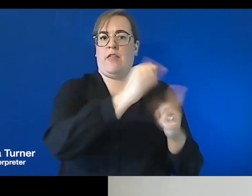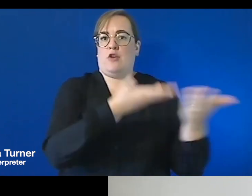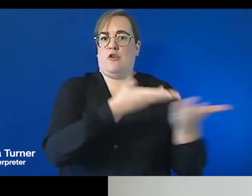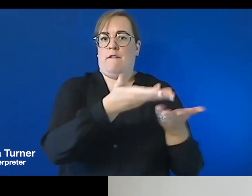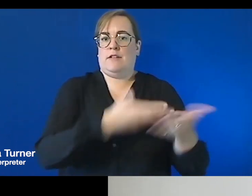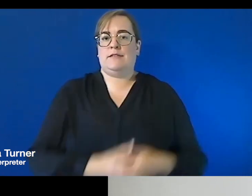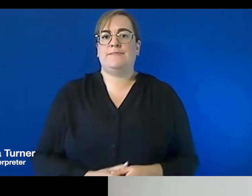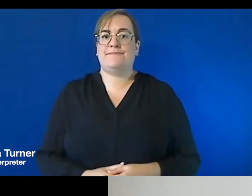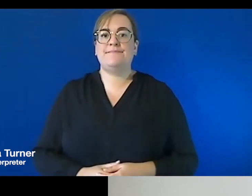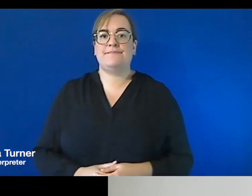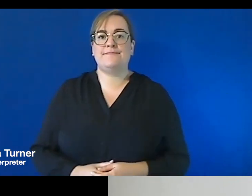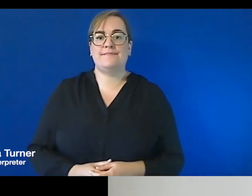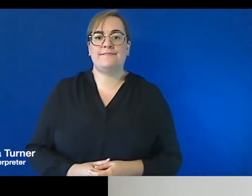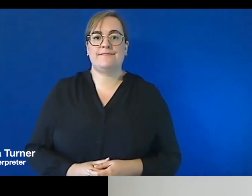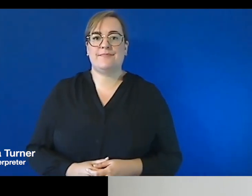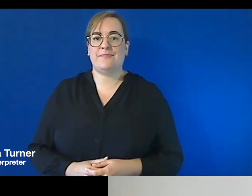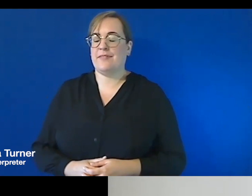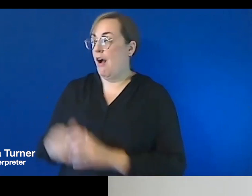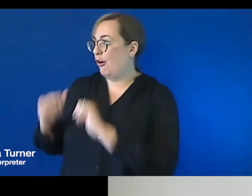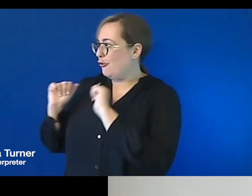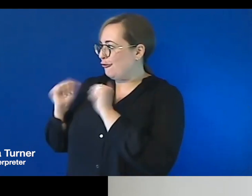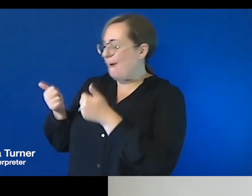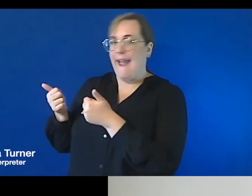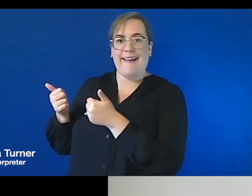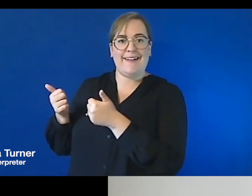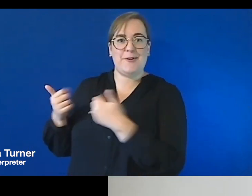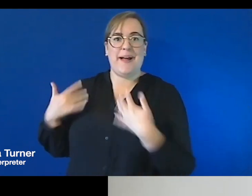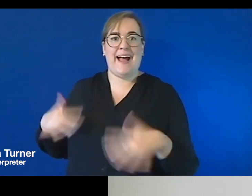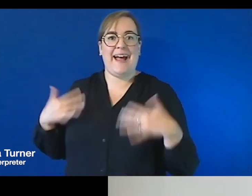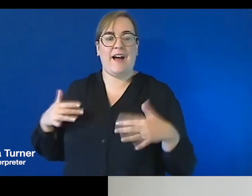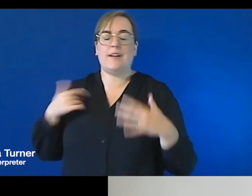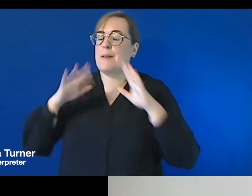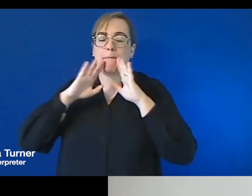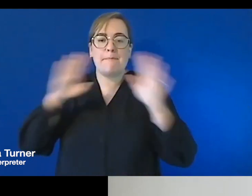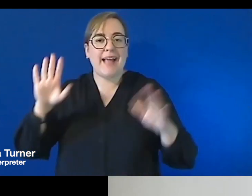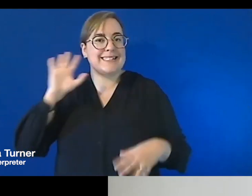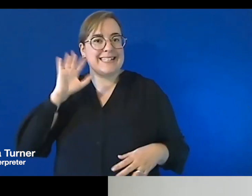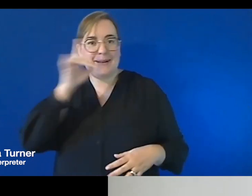Yeah no. That's great. It’s, it’s, it's always fascinating to hear everyone's backgrounds, really